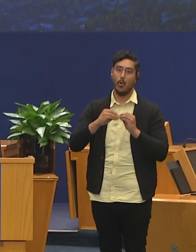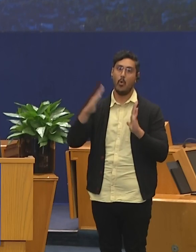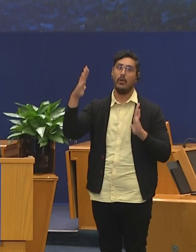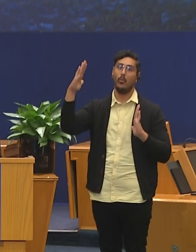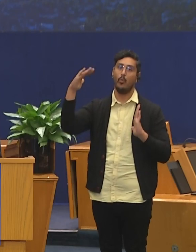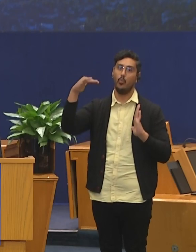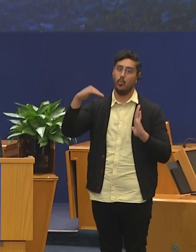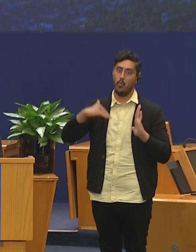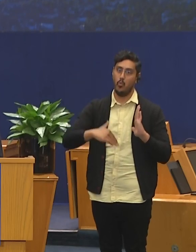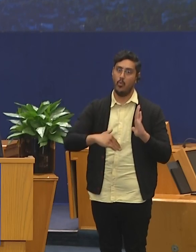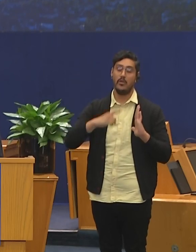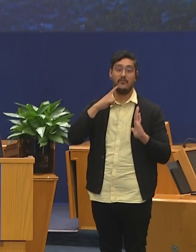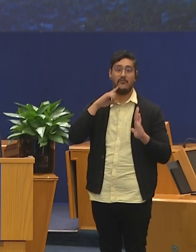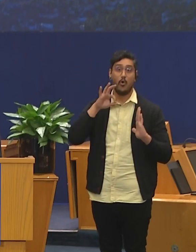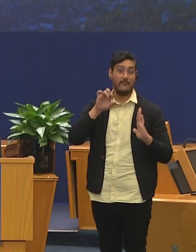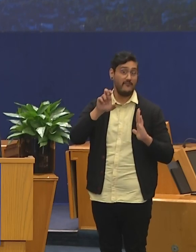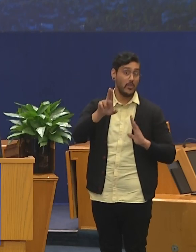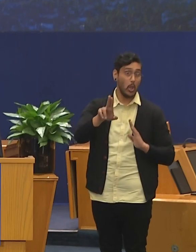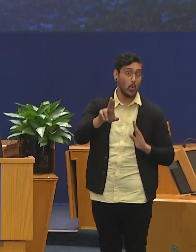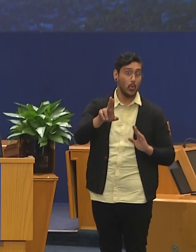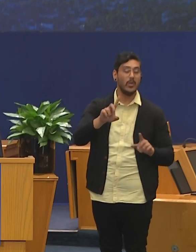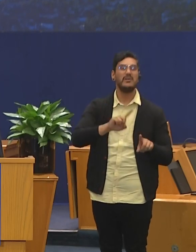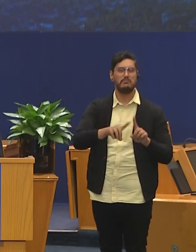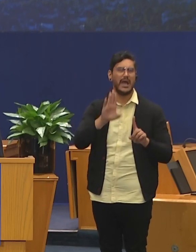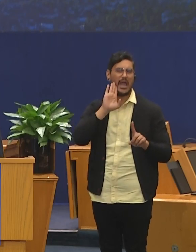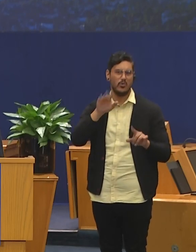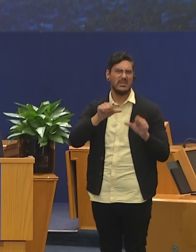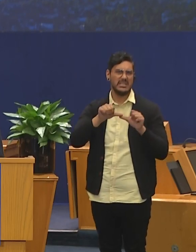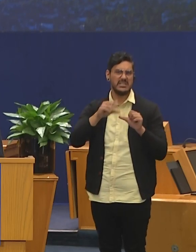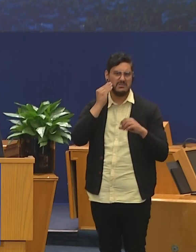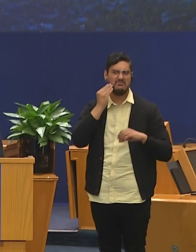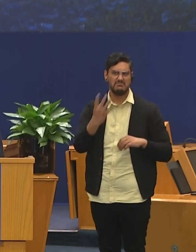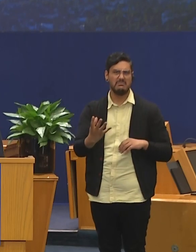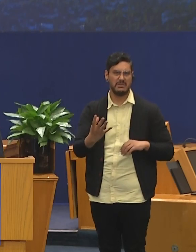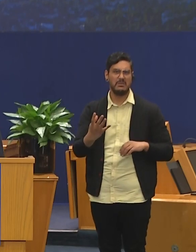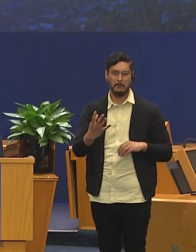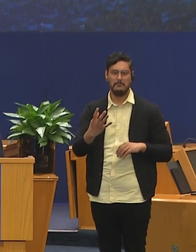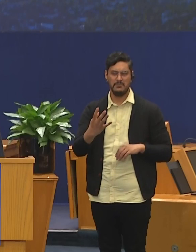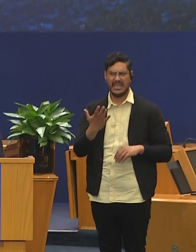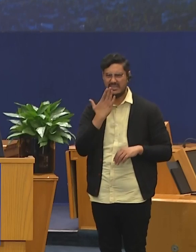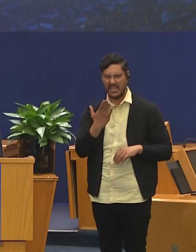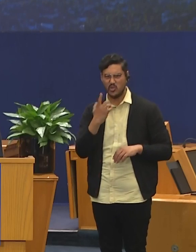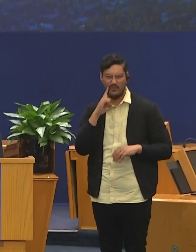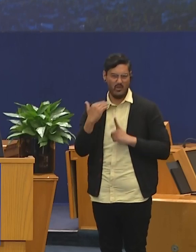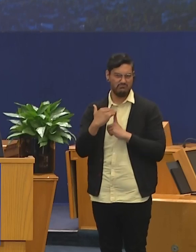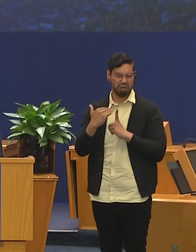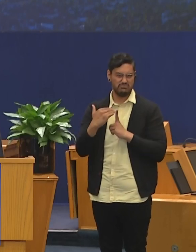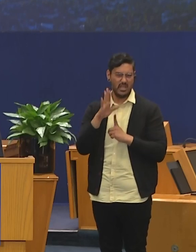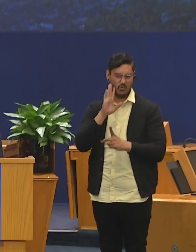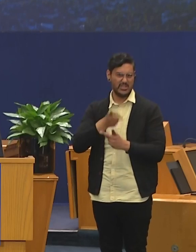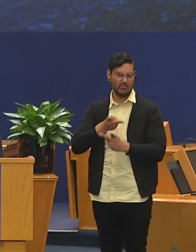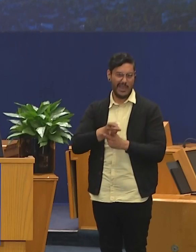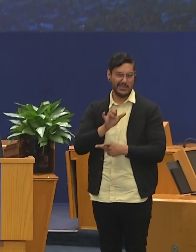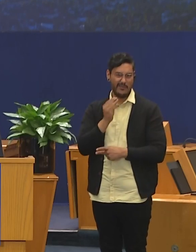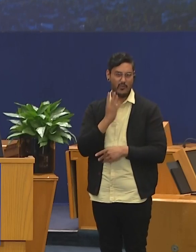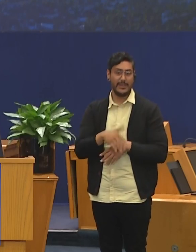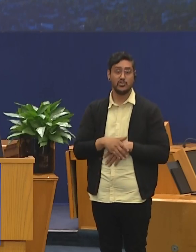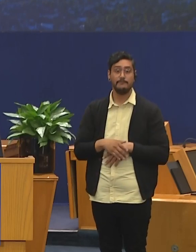SIGNIFICANT DECREASE IN INFLUENZA ACTIVITY. BUT I CAN KEEP YOU POSTED ON THAT. SO THANKS FOR REMINDING US BECAUSE WE DO TRACK THAT